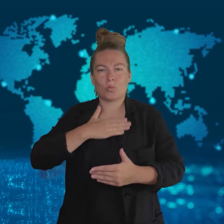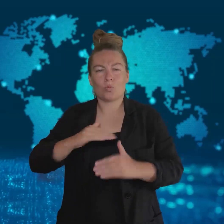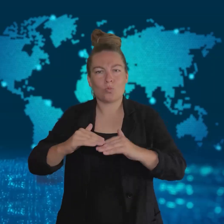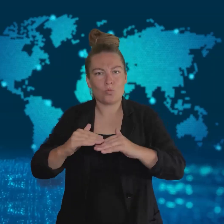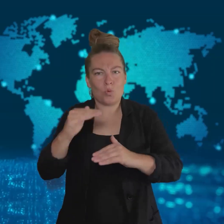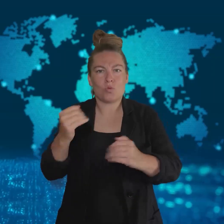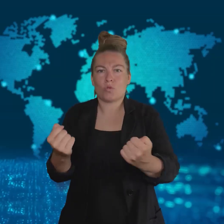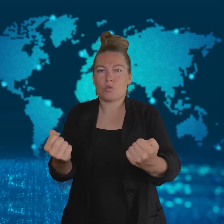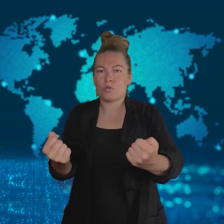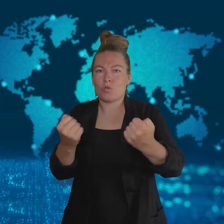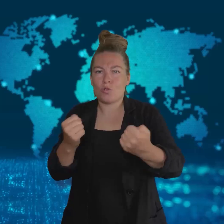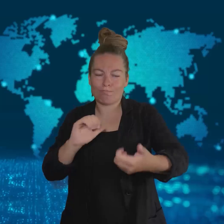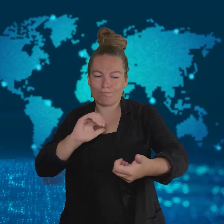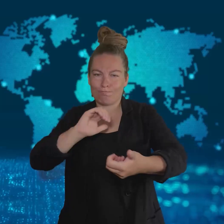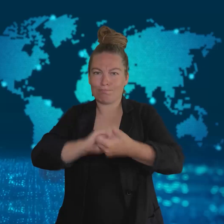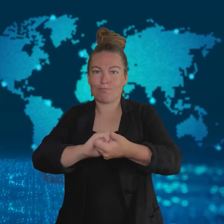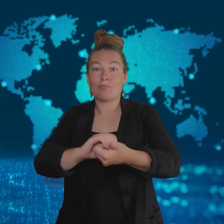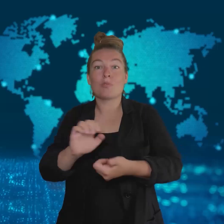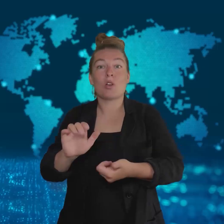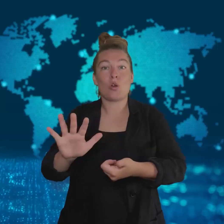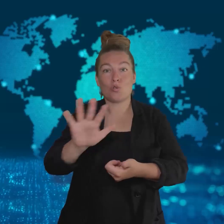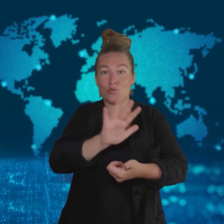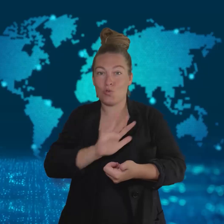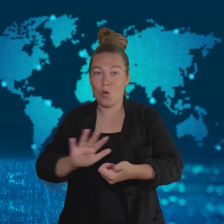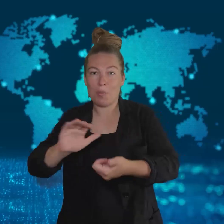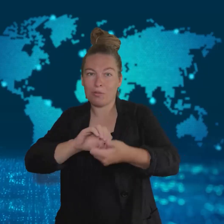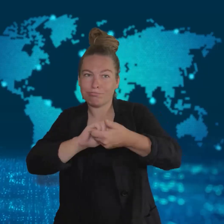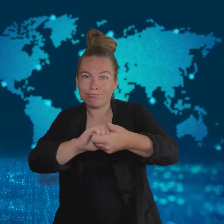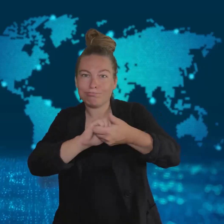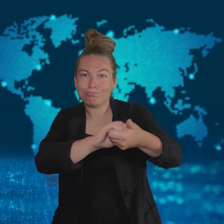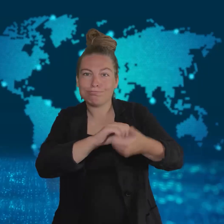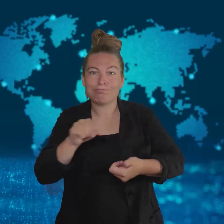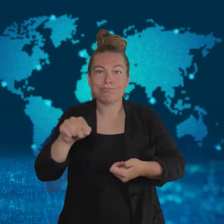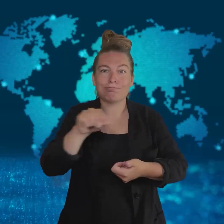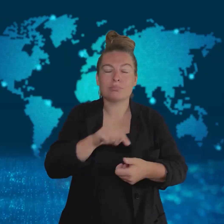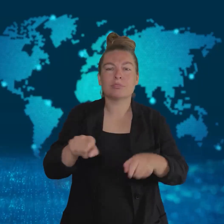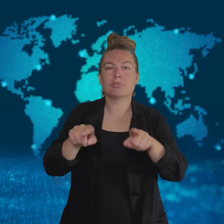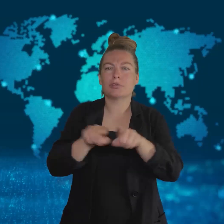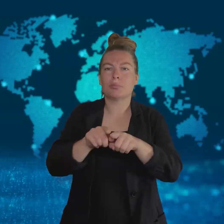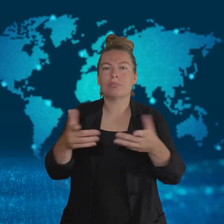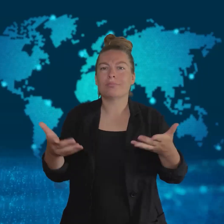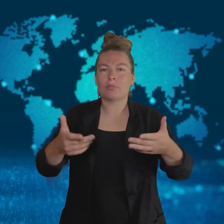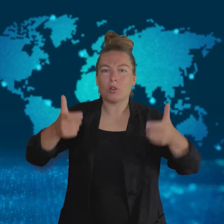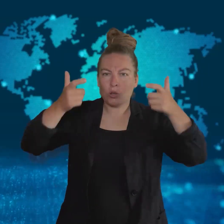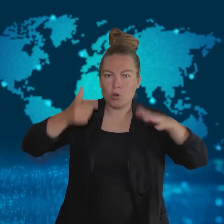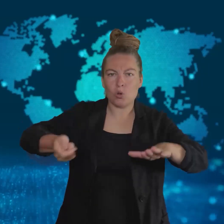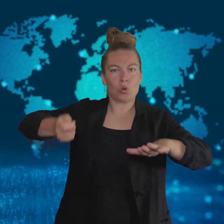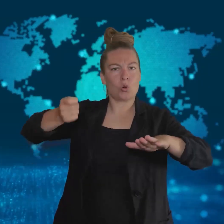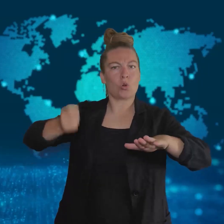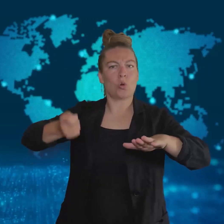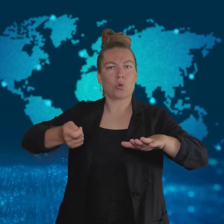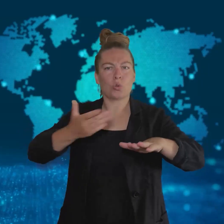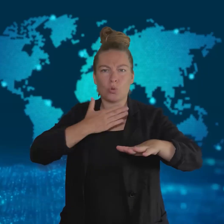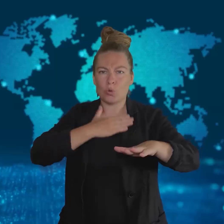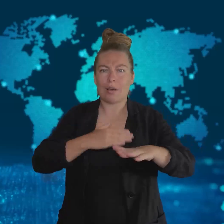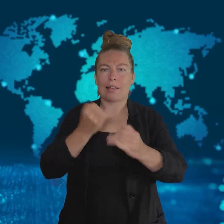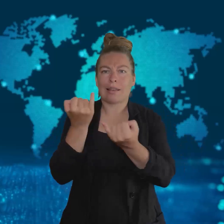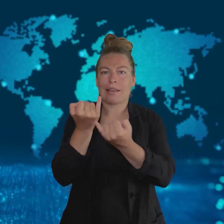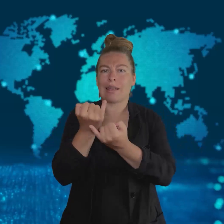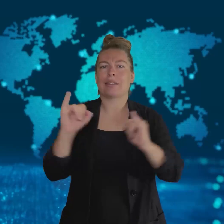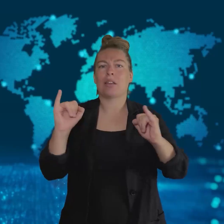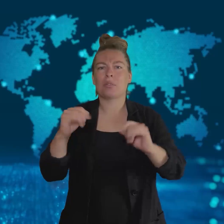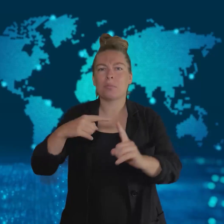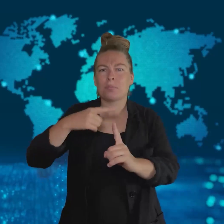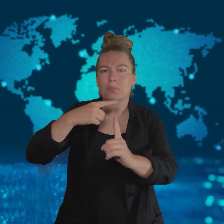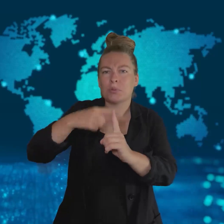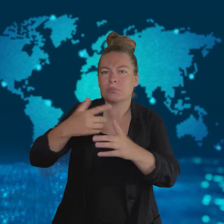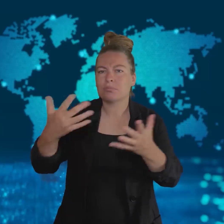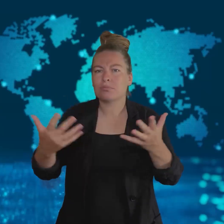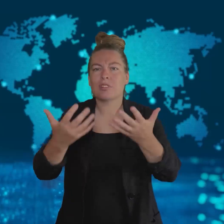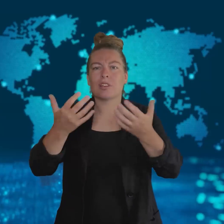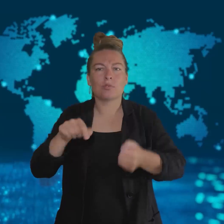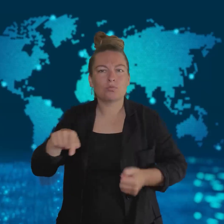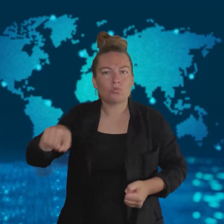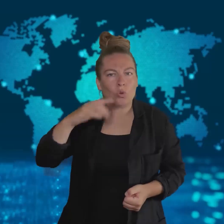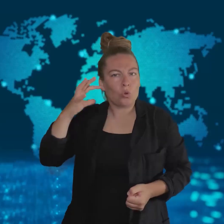The campaigns have highlighted the menâ€™s different ideologies.